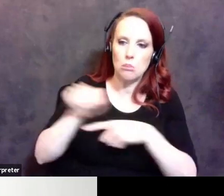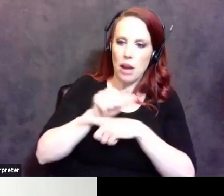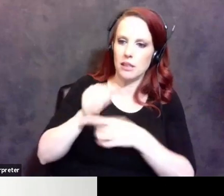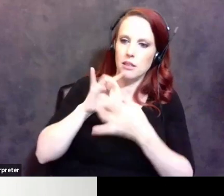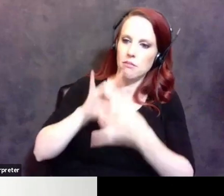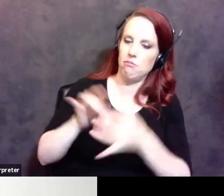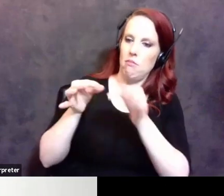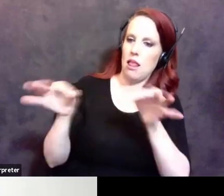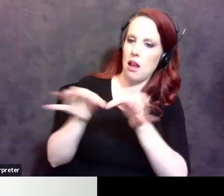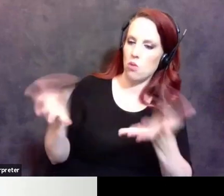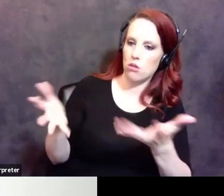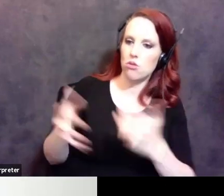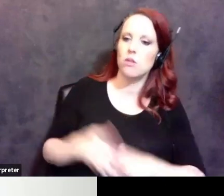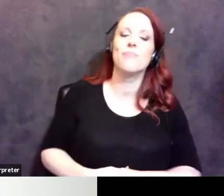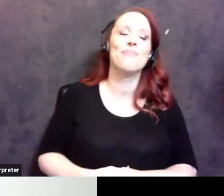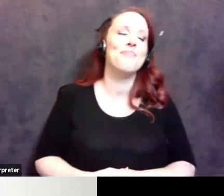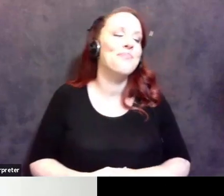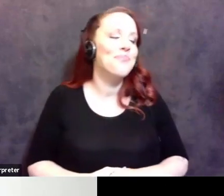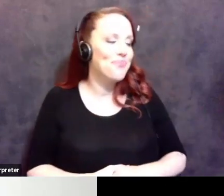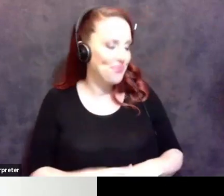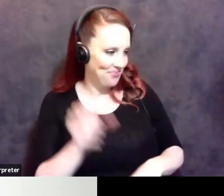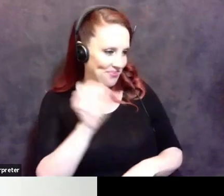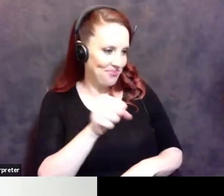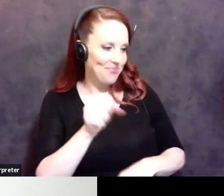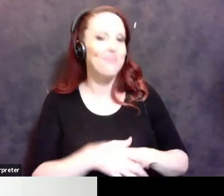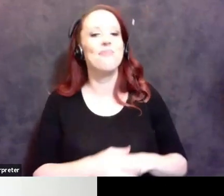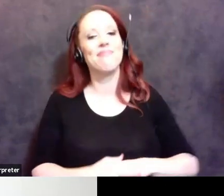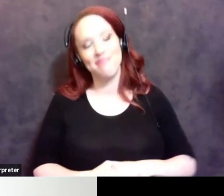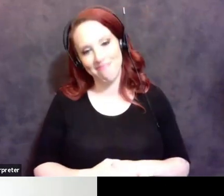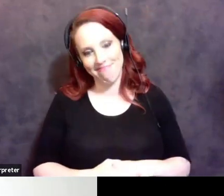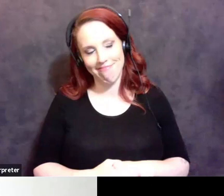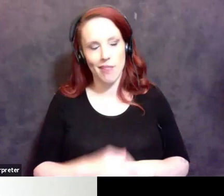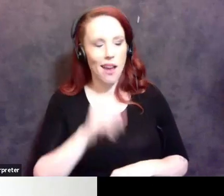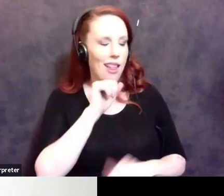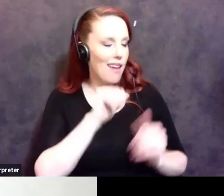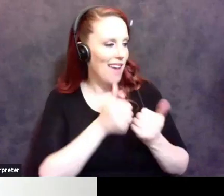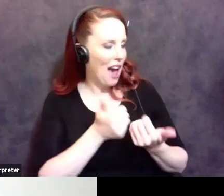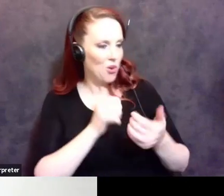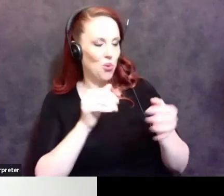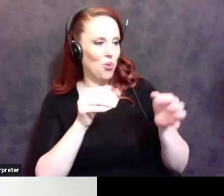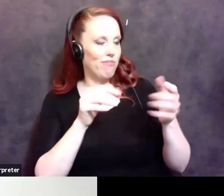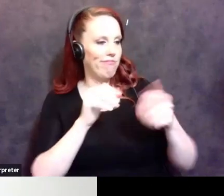Yeah, so I loved the way you framed this because you are really highlighting,